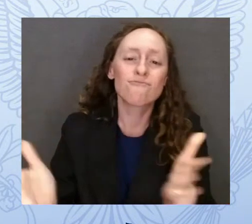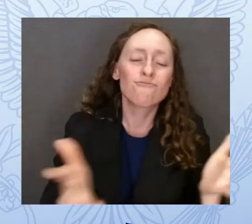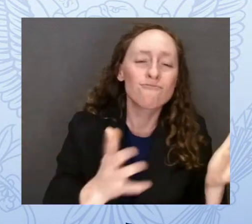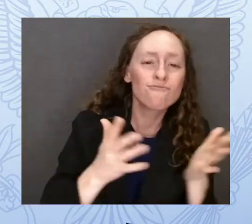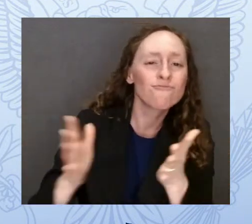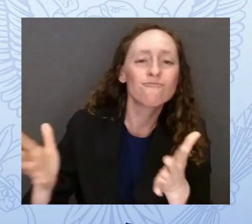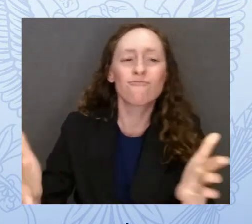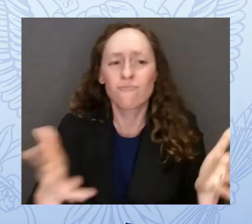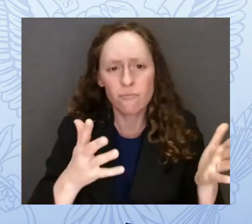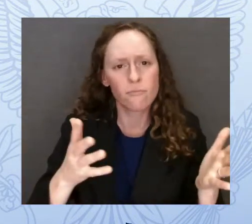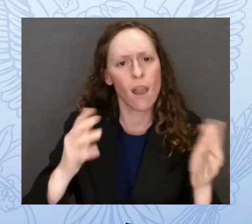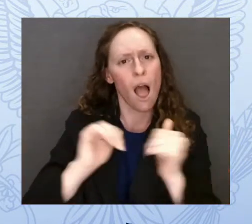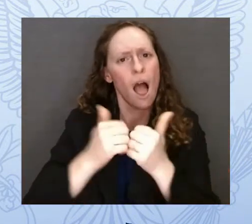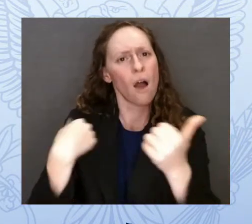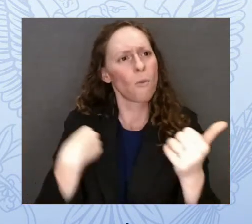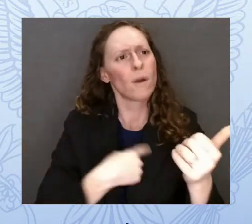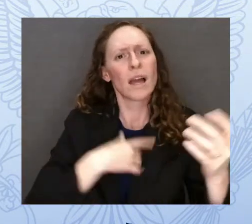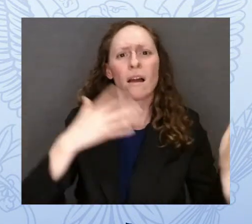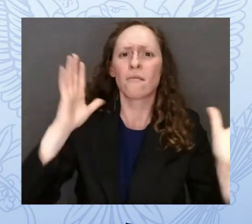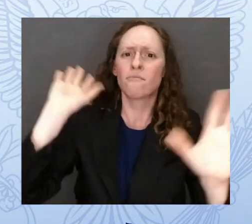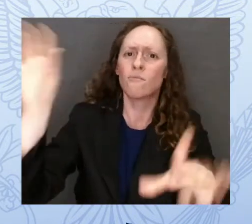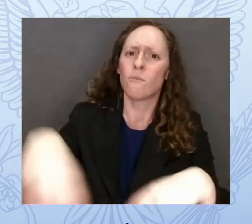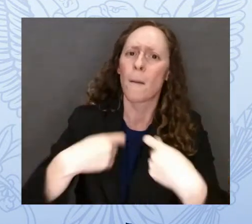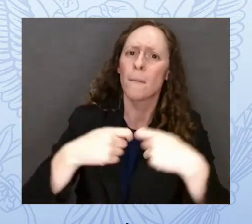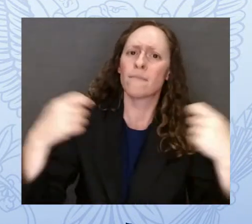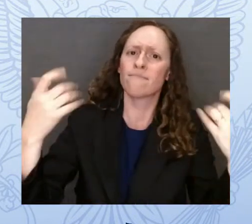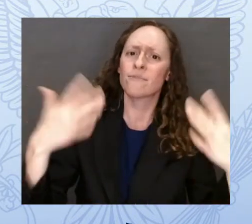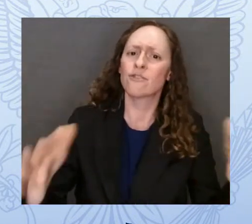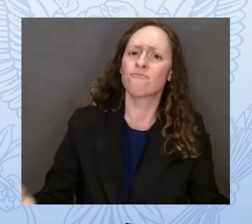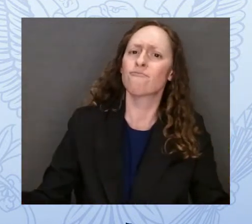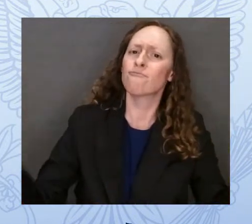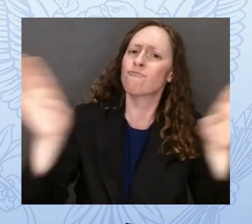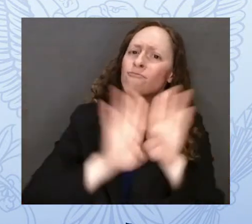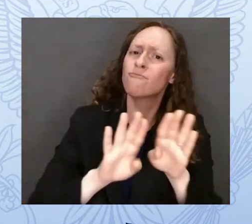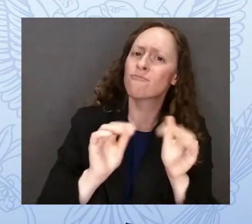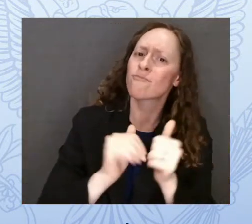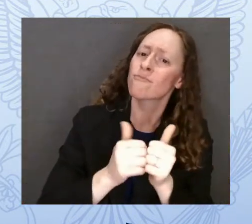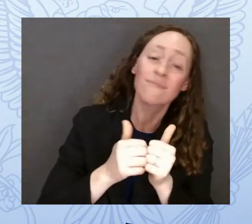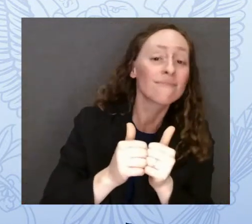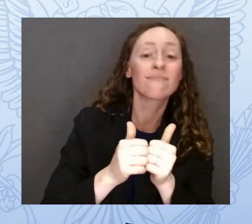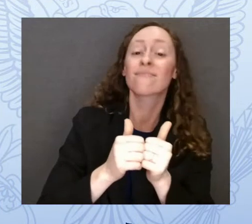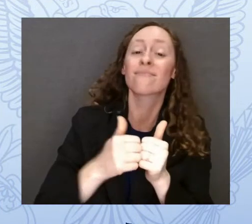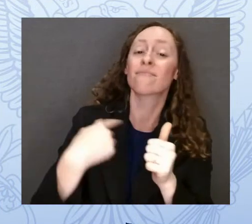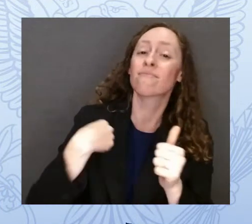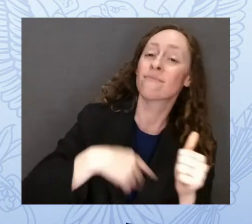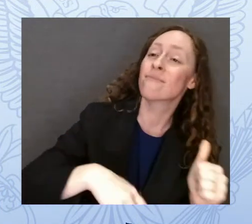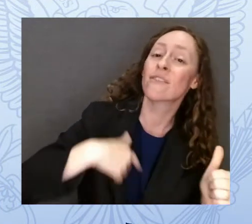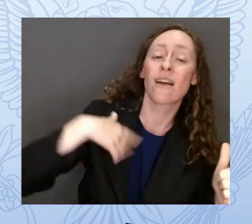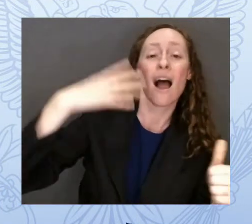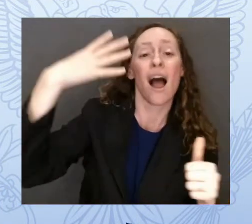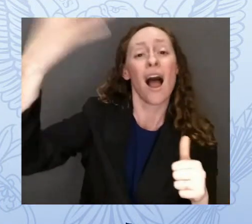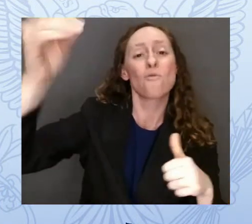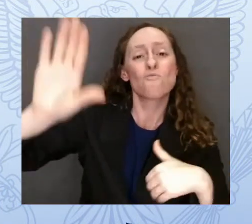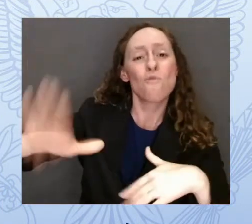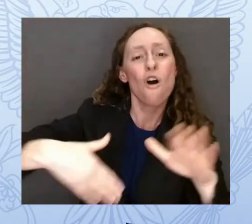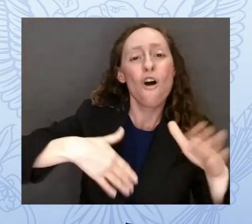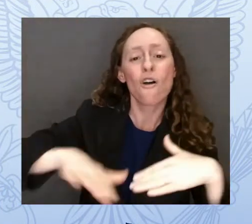There they will be greeted by hundreds of glowing lanterns guiding them home, illuminating their pathway